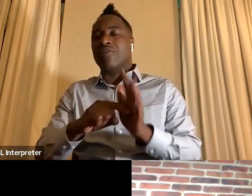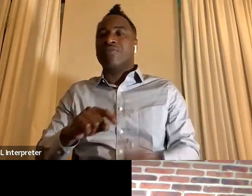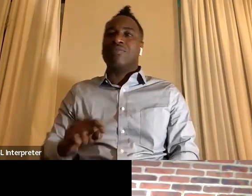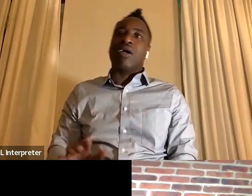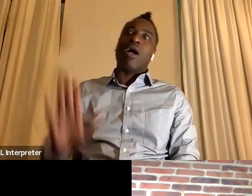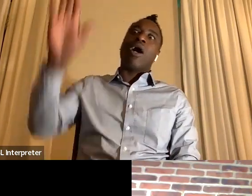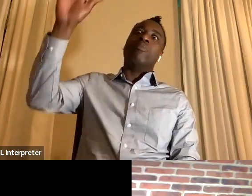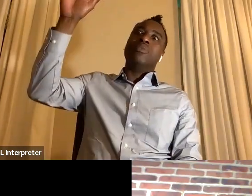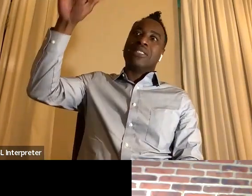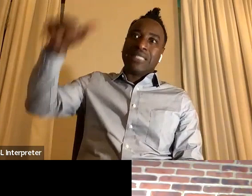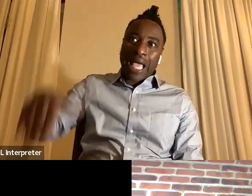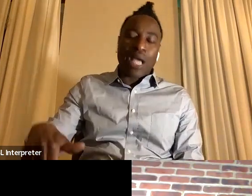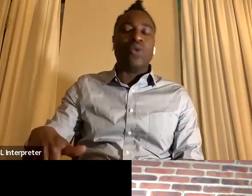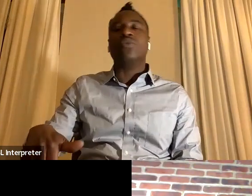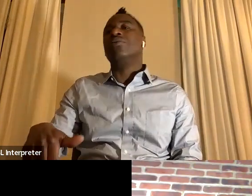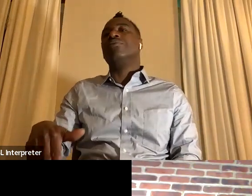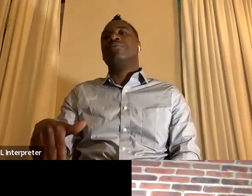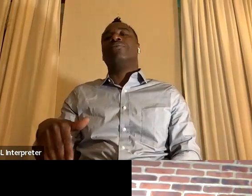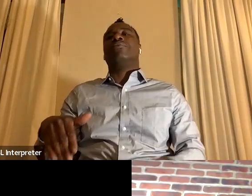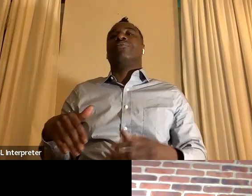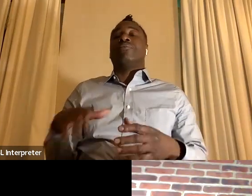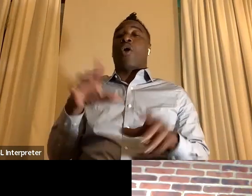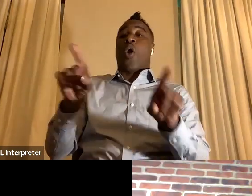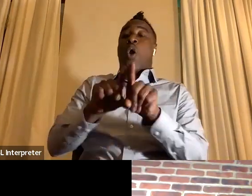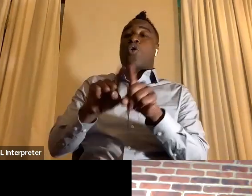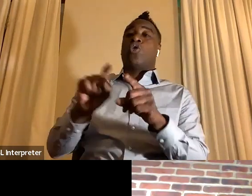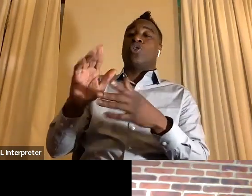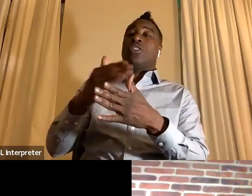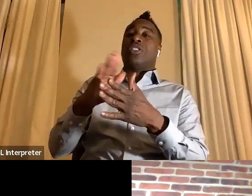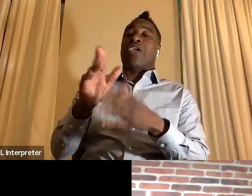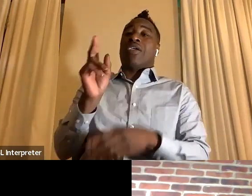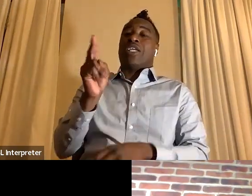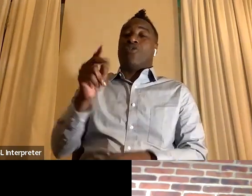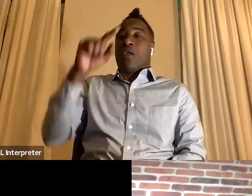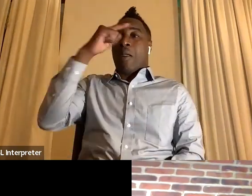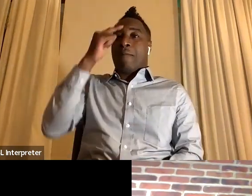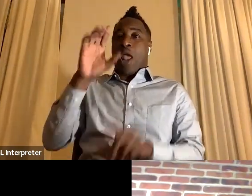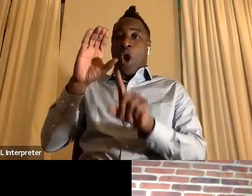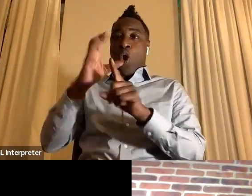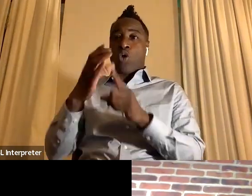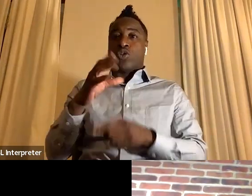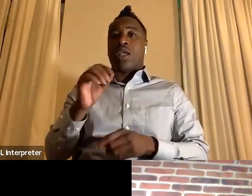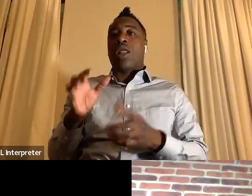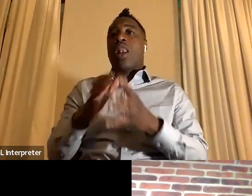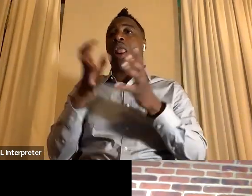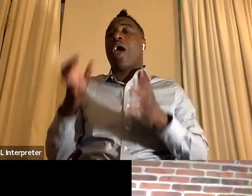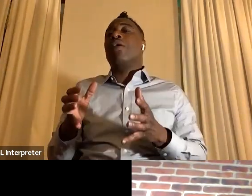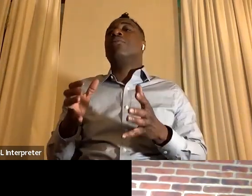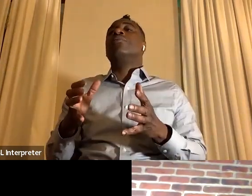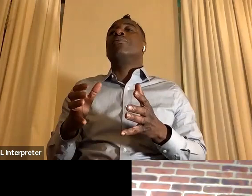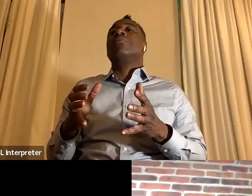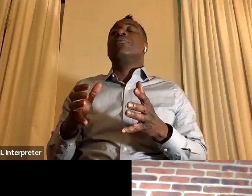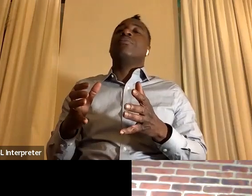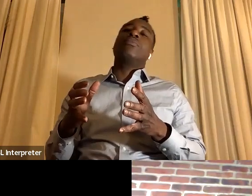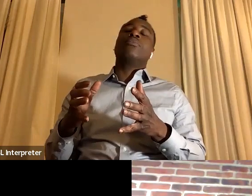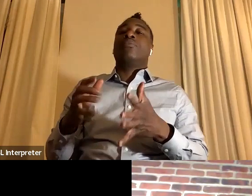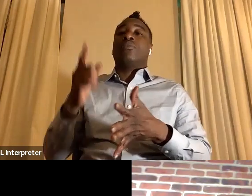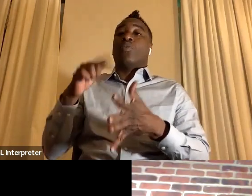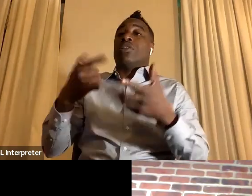like a lot of history, like from like black culture and a lot of would we flux to my life that stems from that.